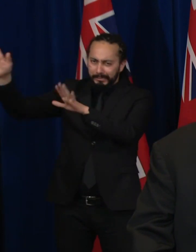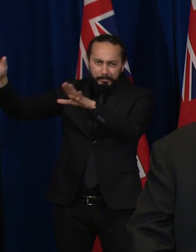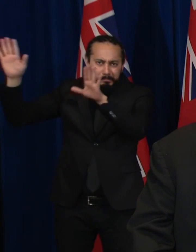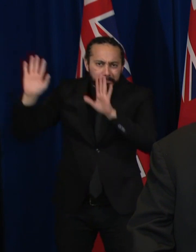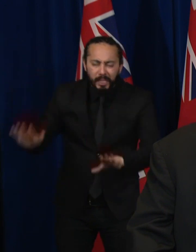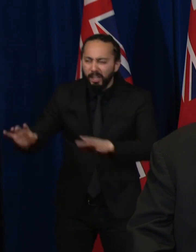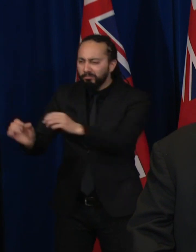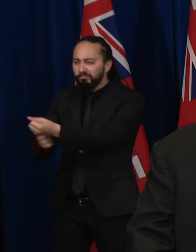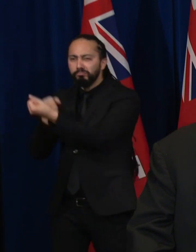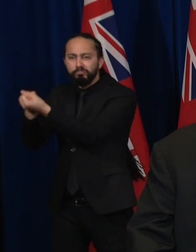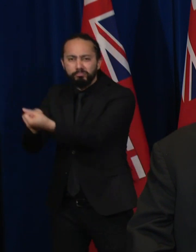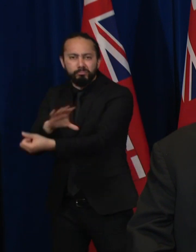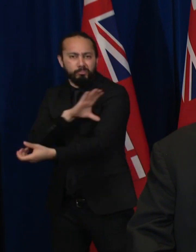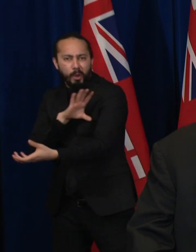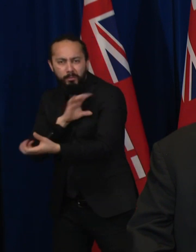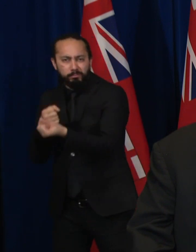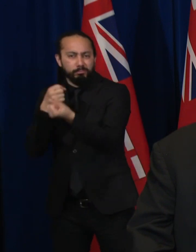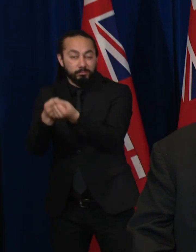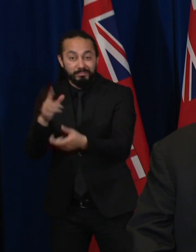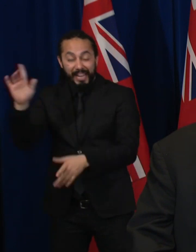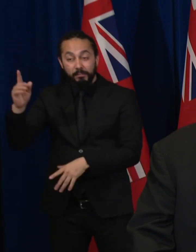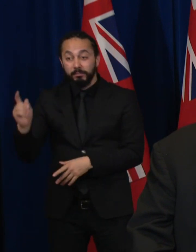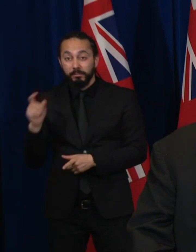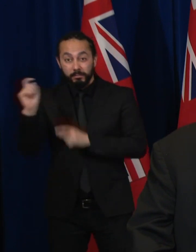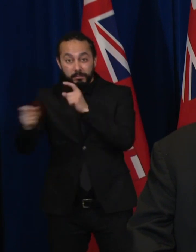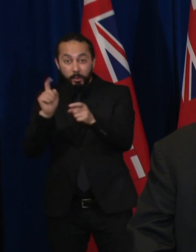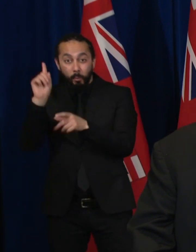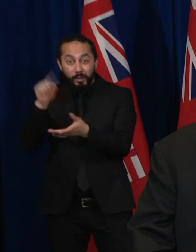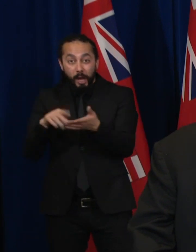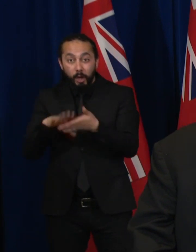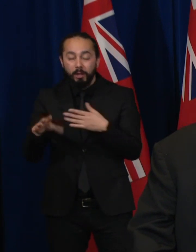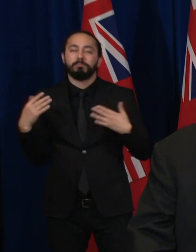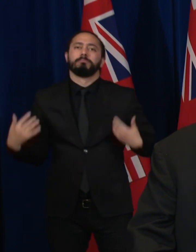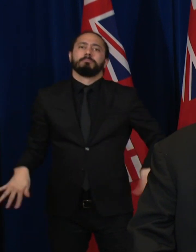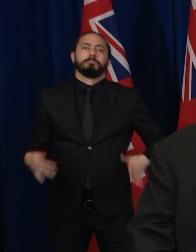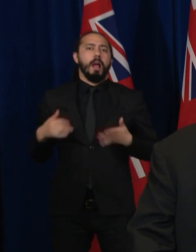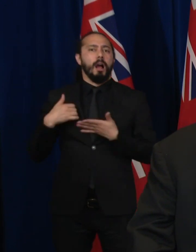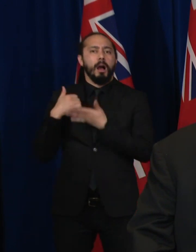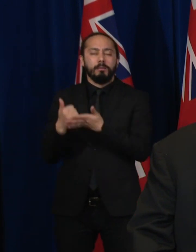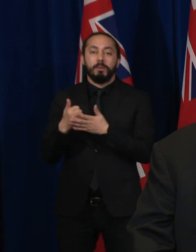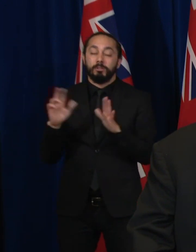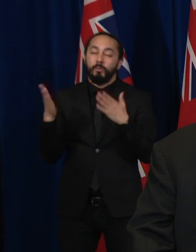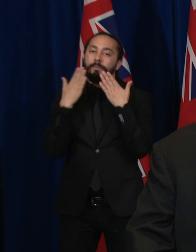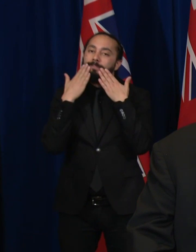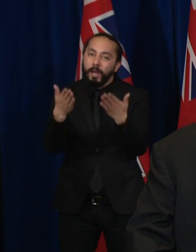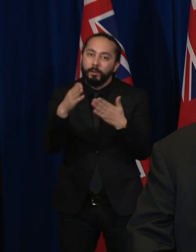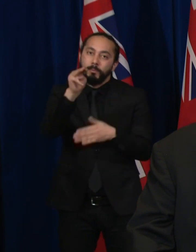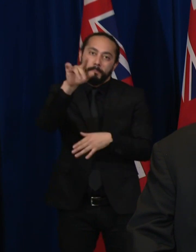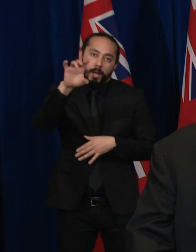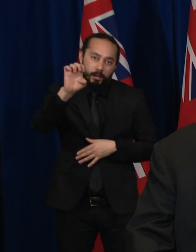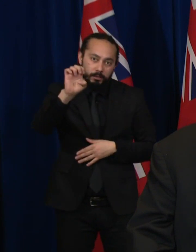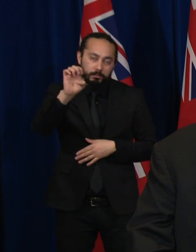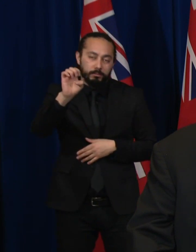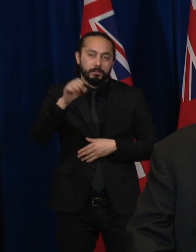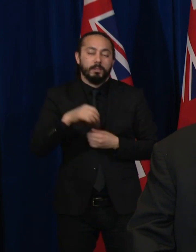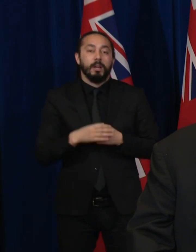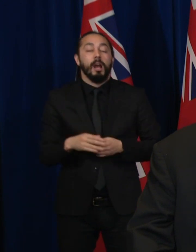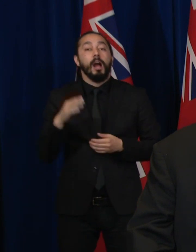That goes a long way. I want to thank him. I know all the large associations and